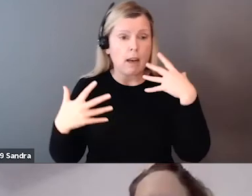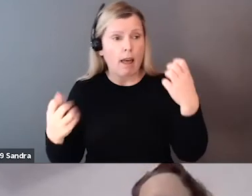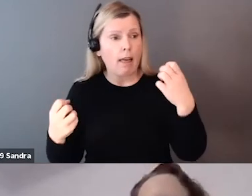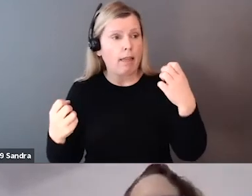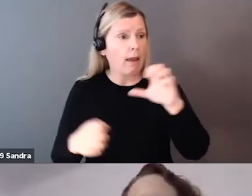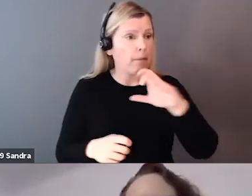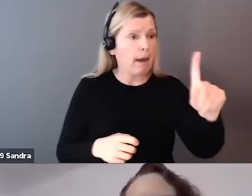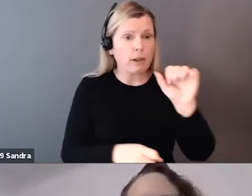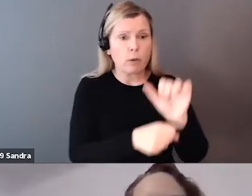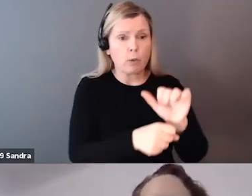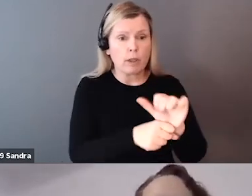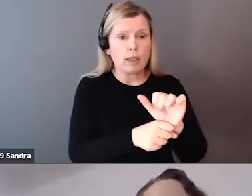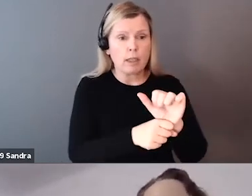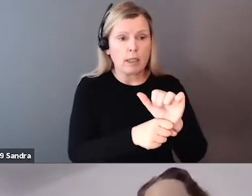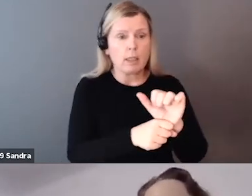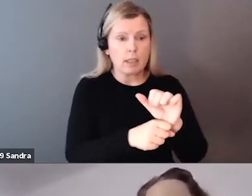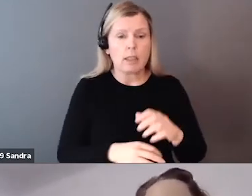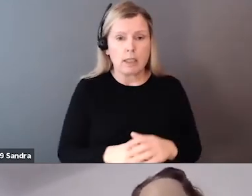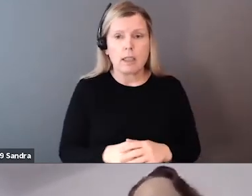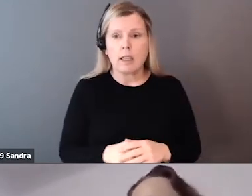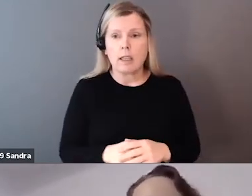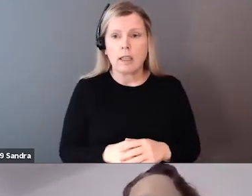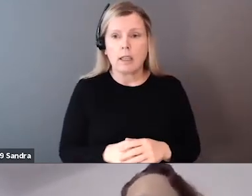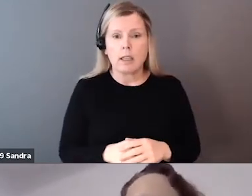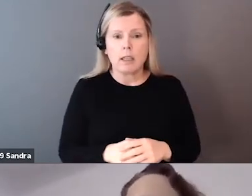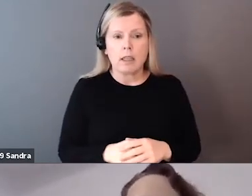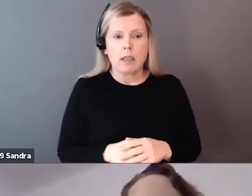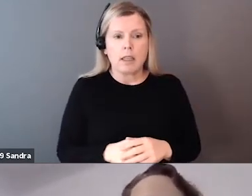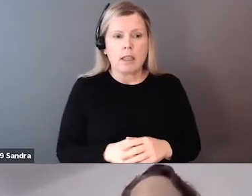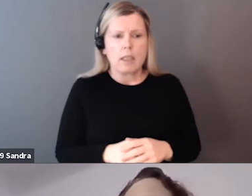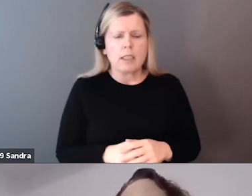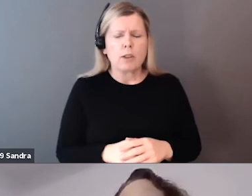our return to work systems were developed with the idea of physical injury in mind. If you